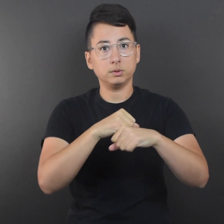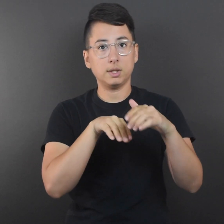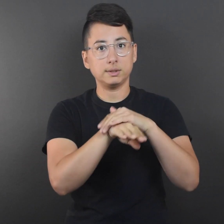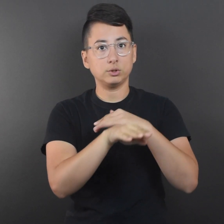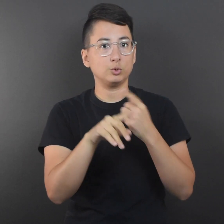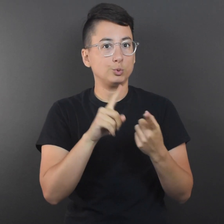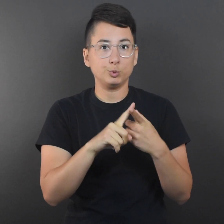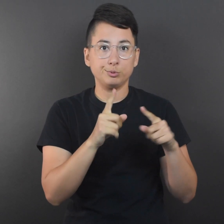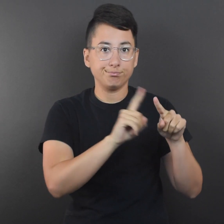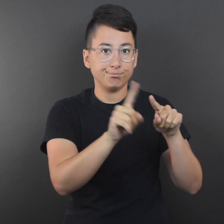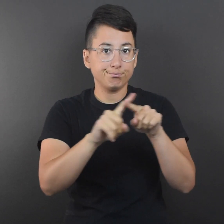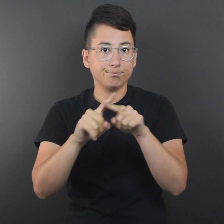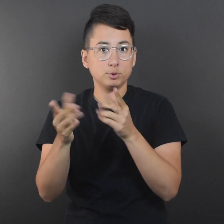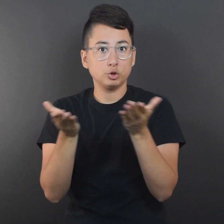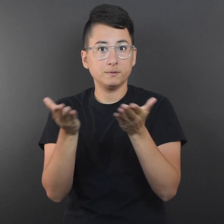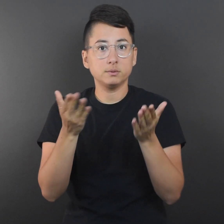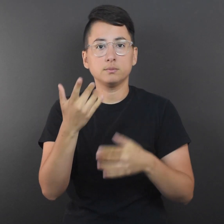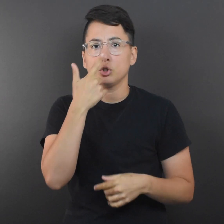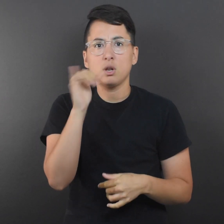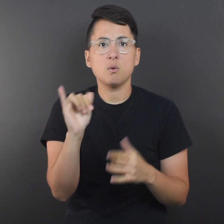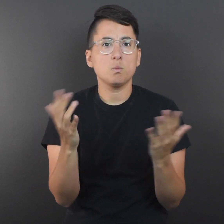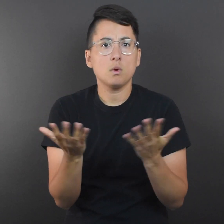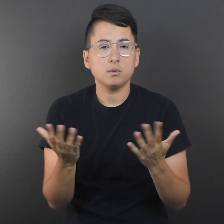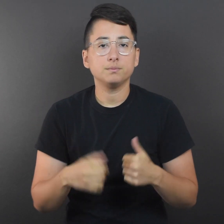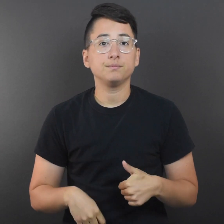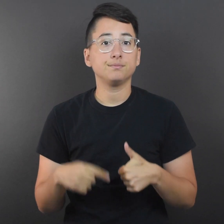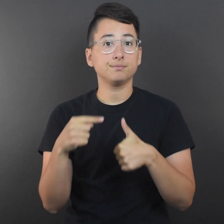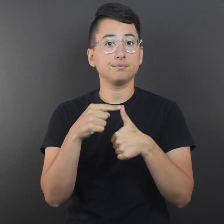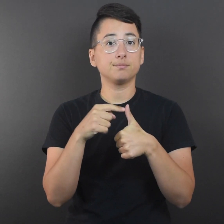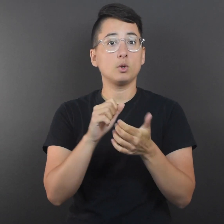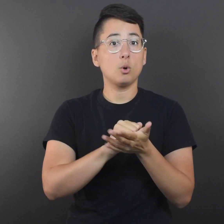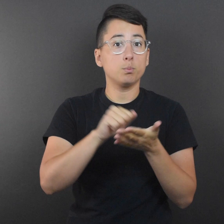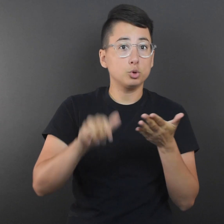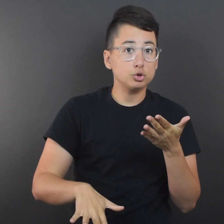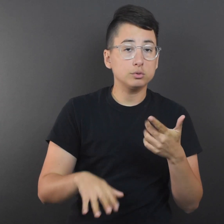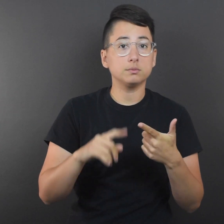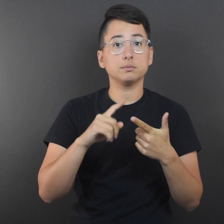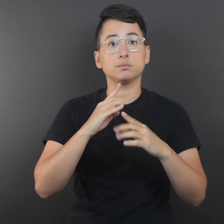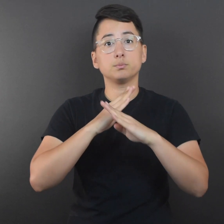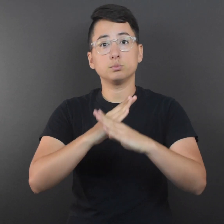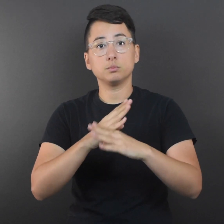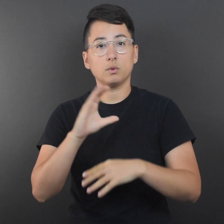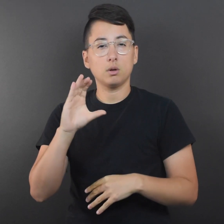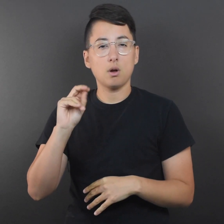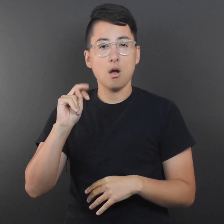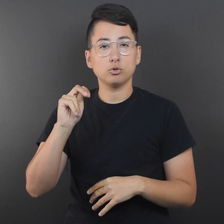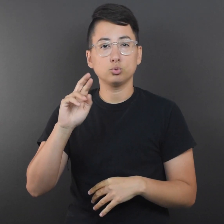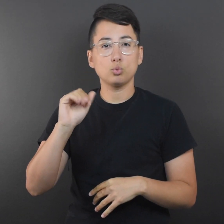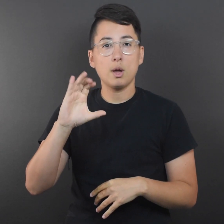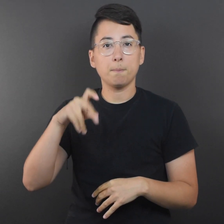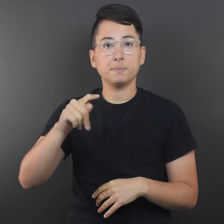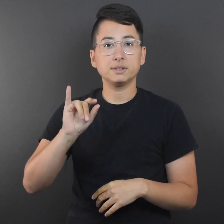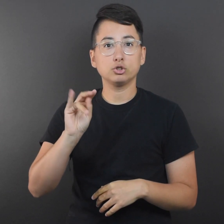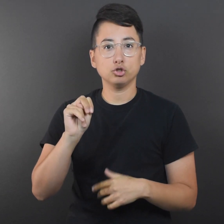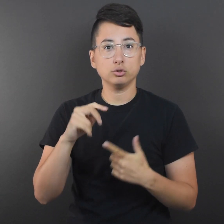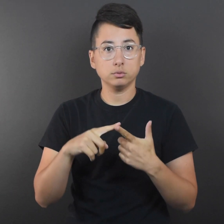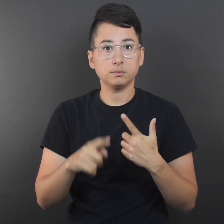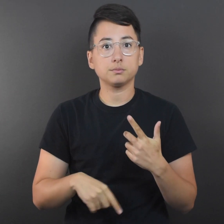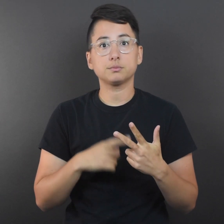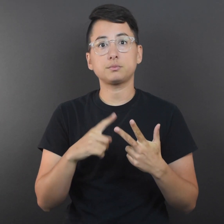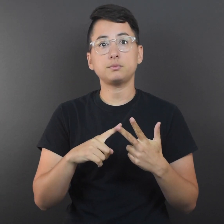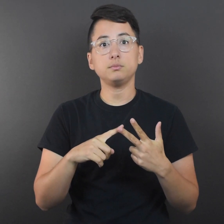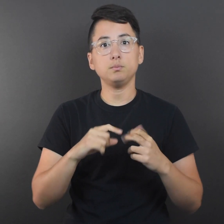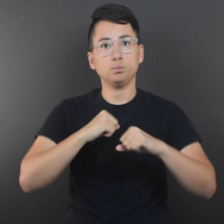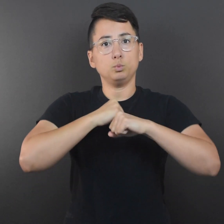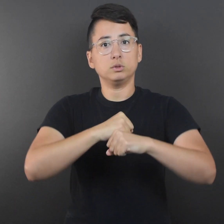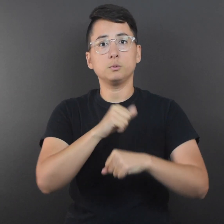abortion and contraception; protect the privacy of patients and their access to accurate information;